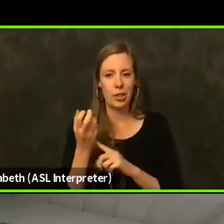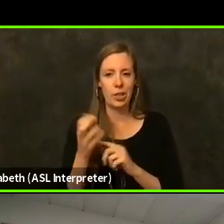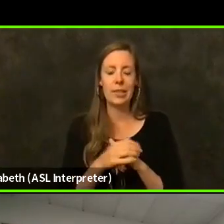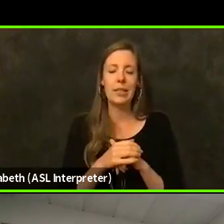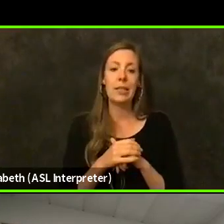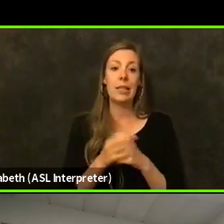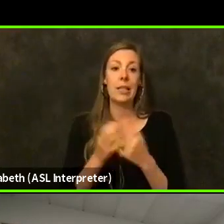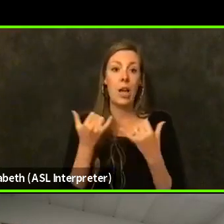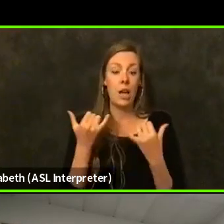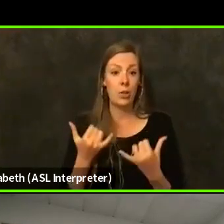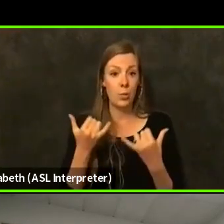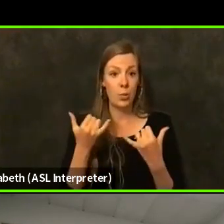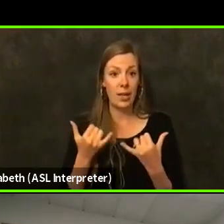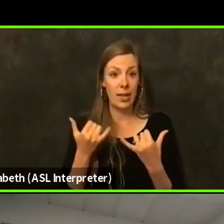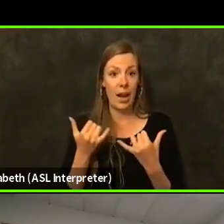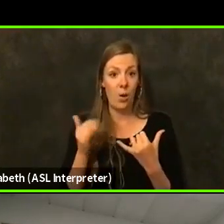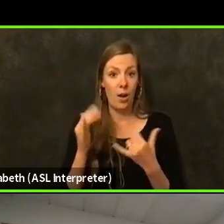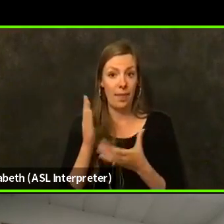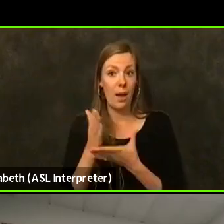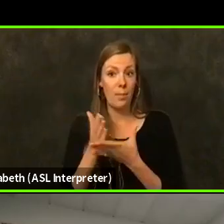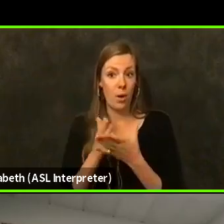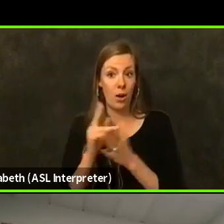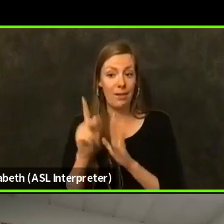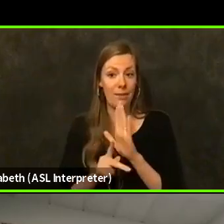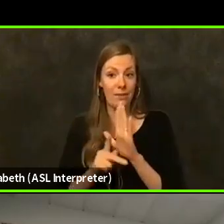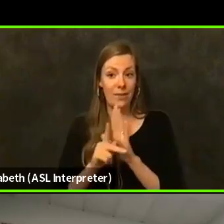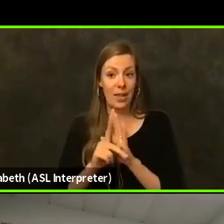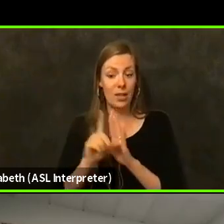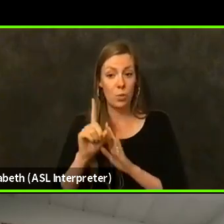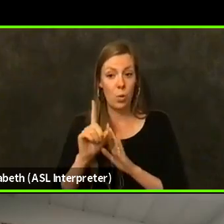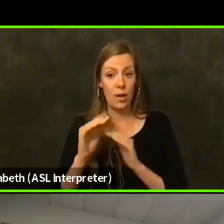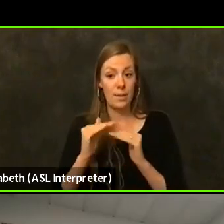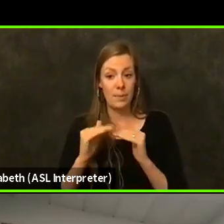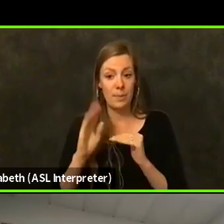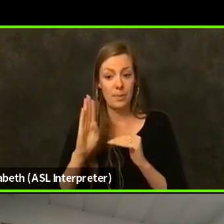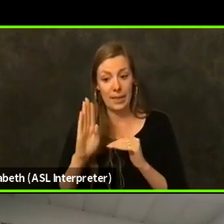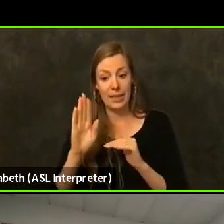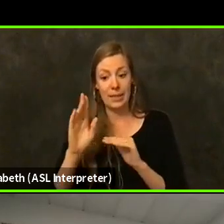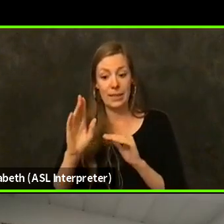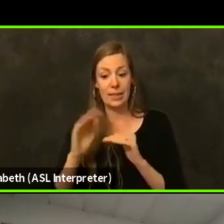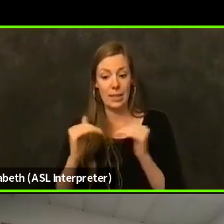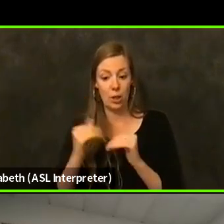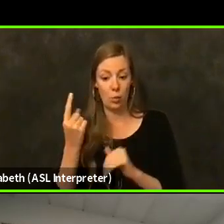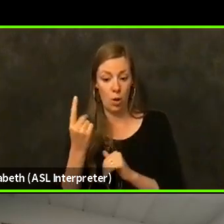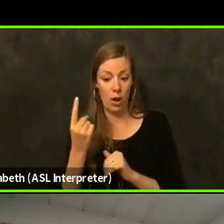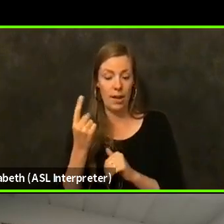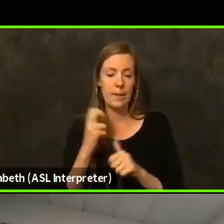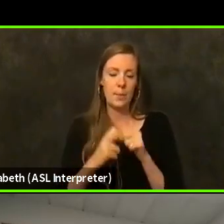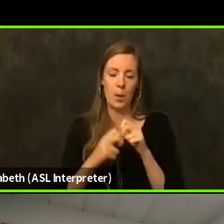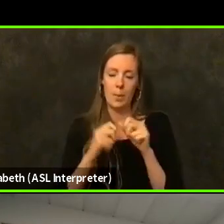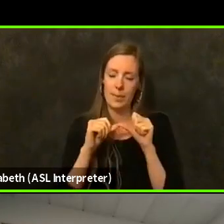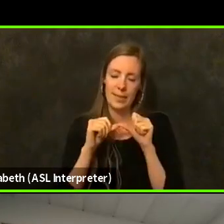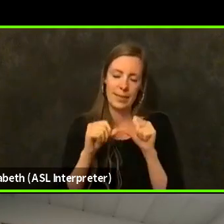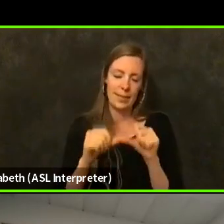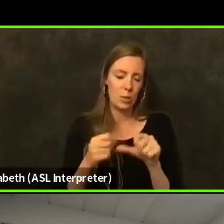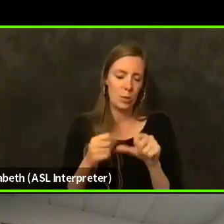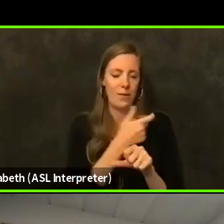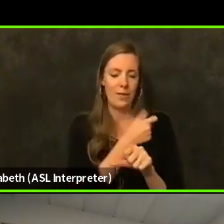stage, phase one be tier one and we have opened it up to everyone. Our problem continues to be vaccine supply.